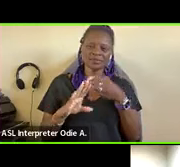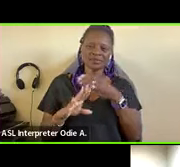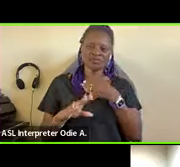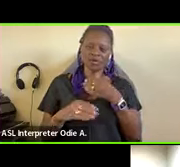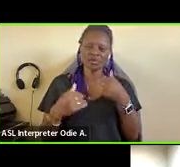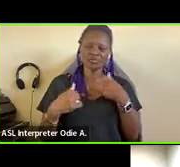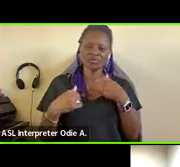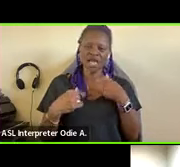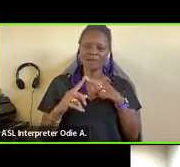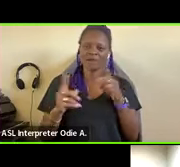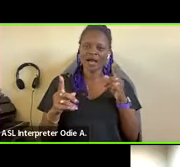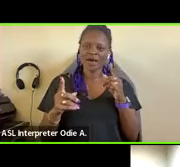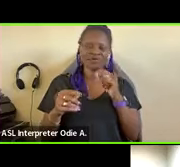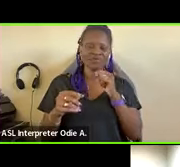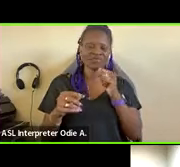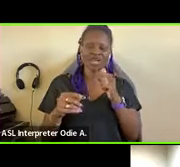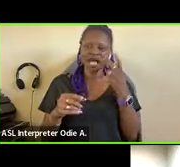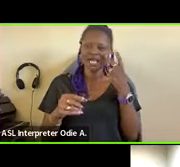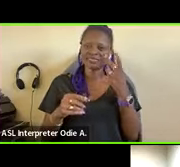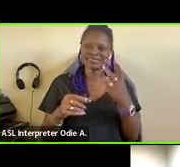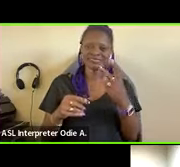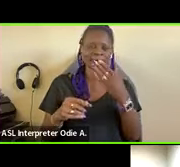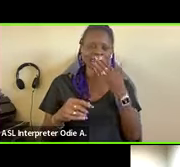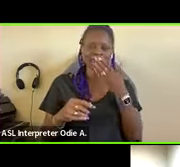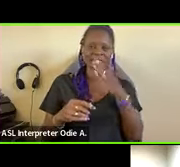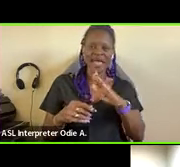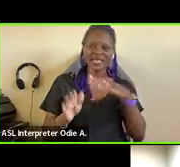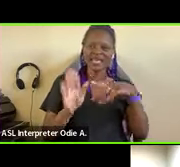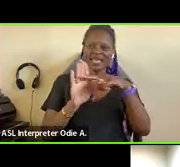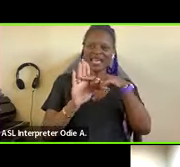haven't seen the really negative outcomes and this is largely due to the fact that